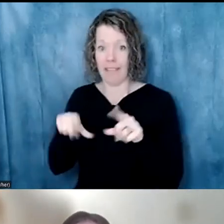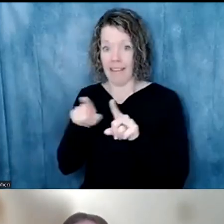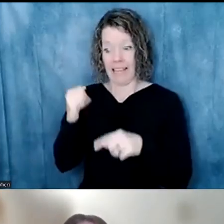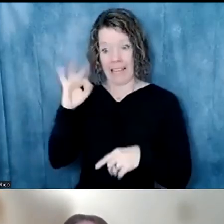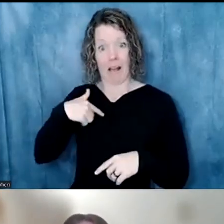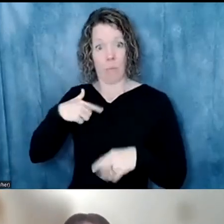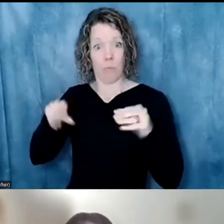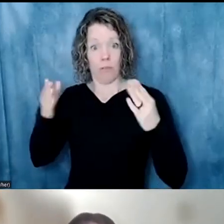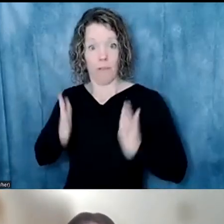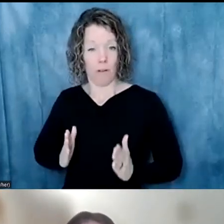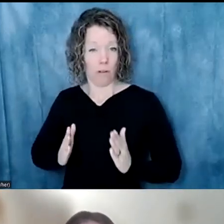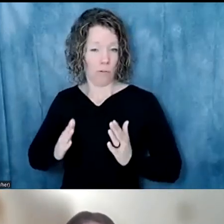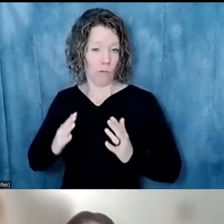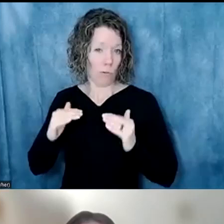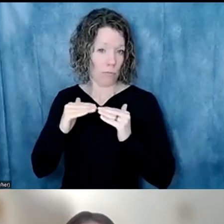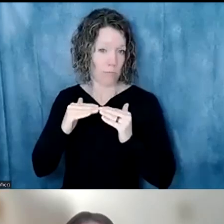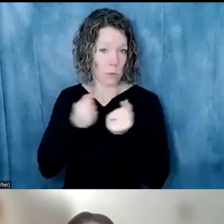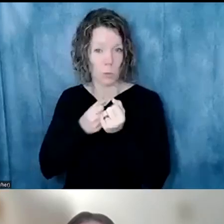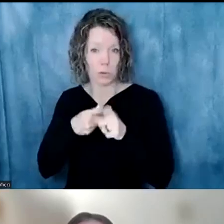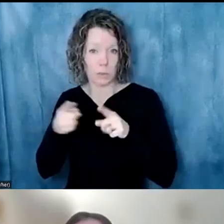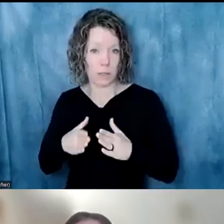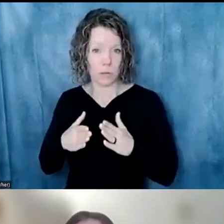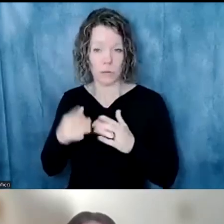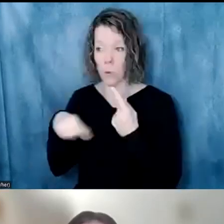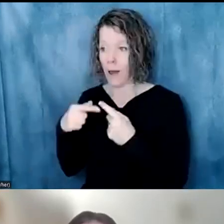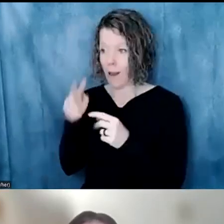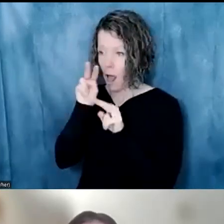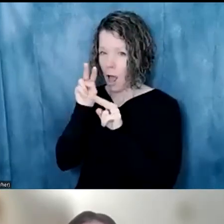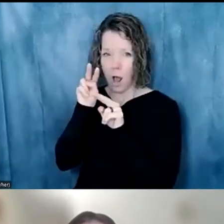where do you see them in five years? Where do you see them in ten years? And